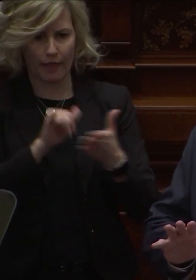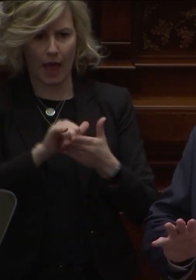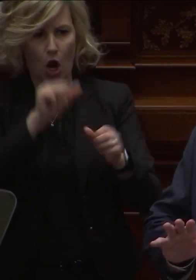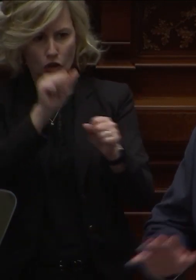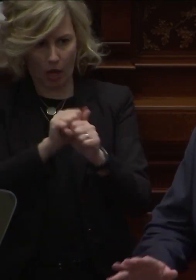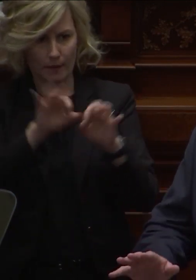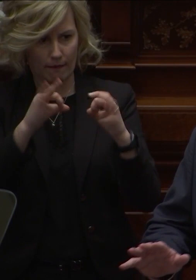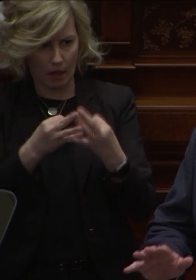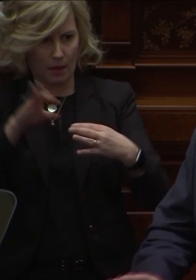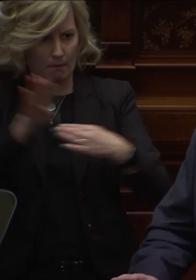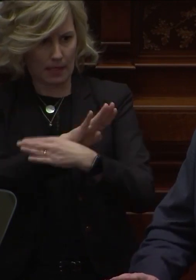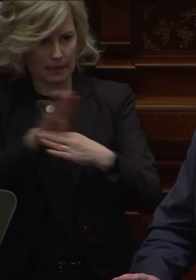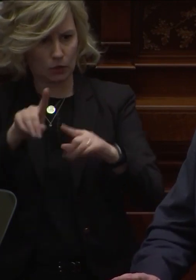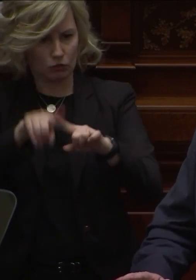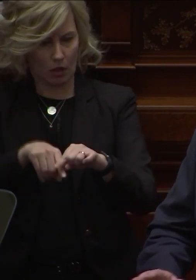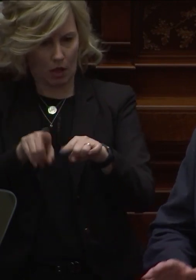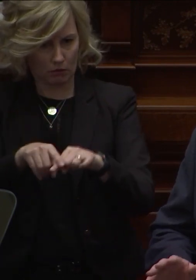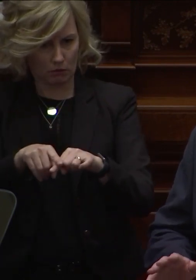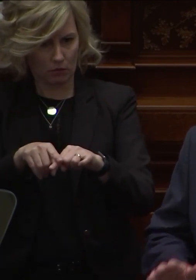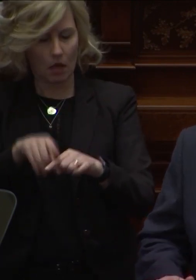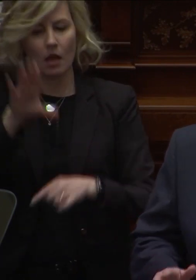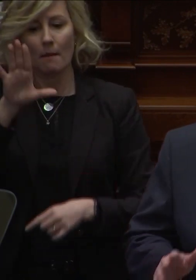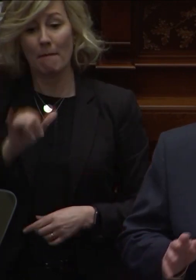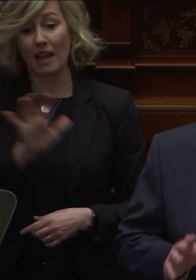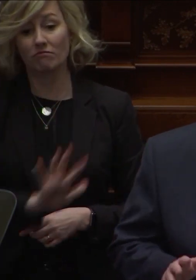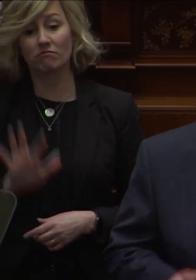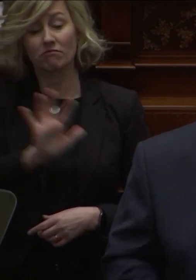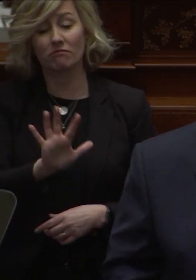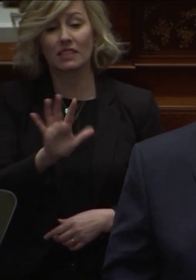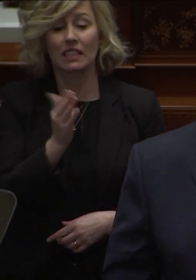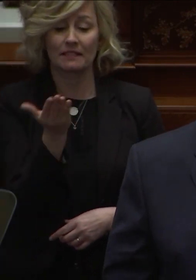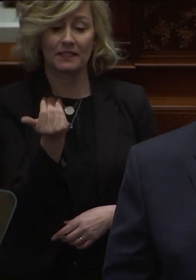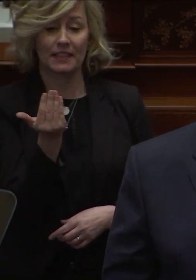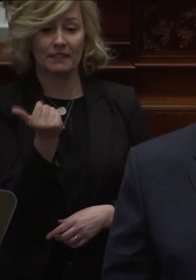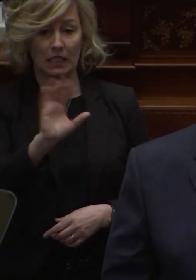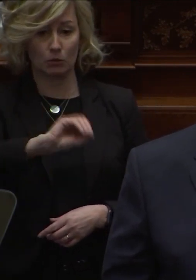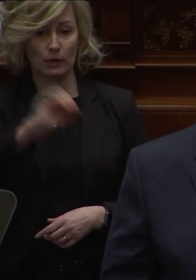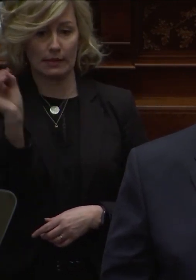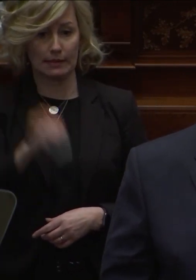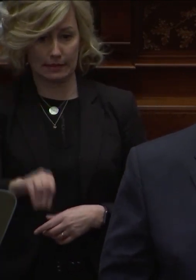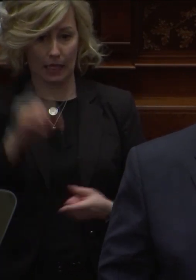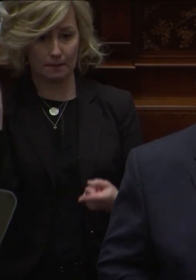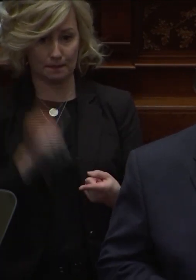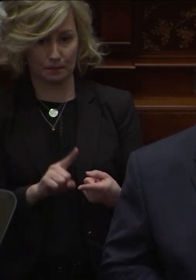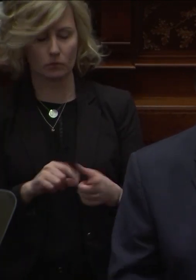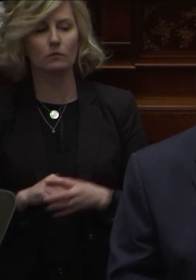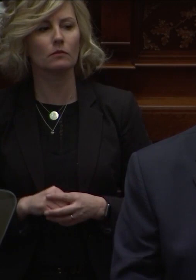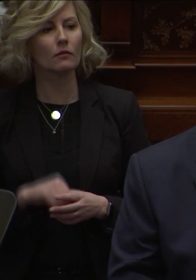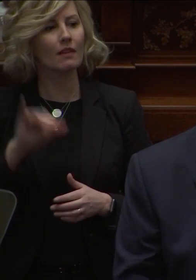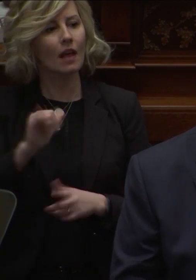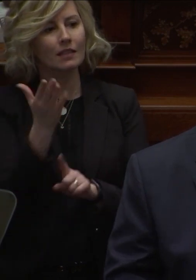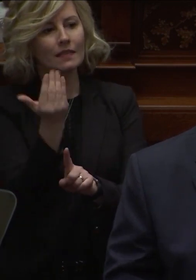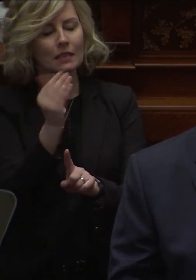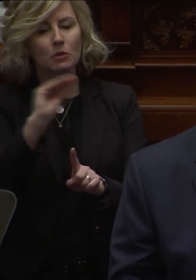SPENDING ON ALL THESE DIRECT SERVICES THAT OUR JOBS, FAMILIES, AND BUSINESSES RELY ON